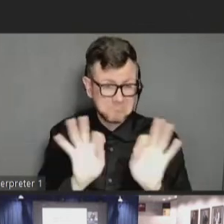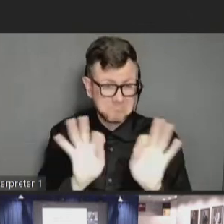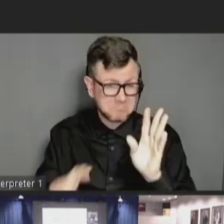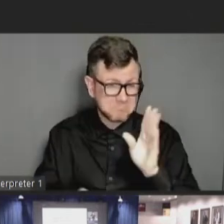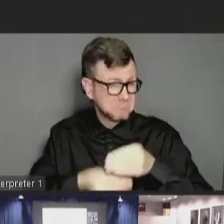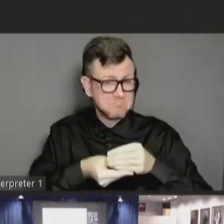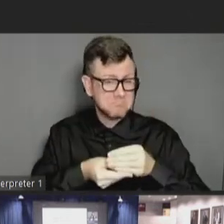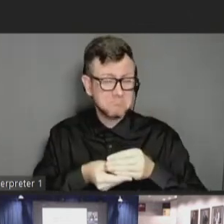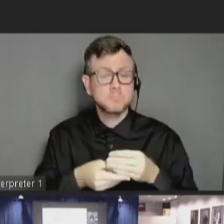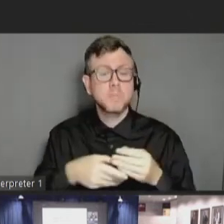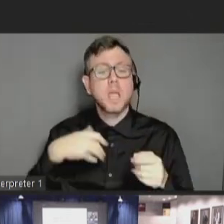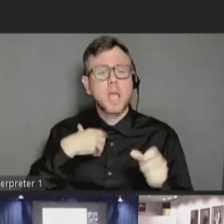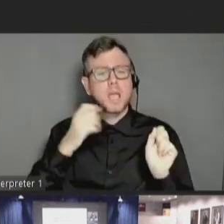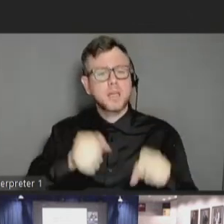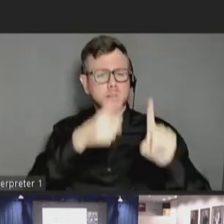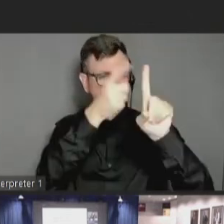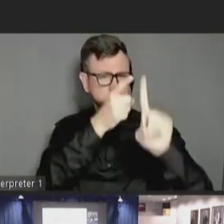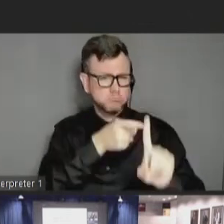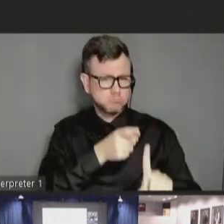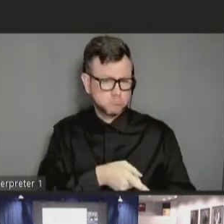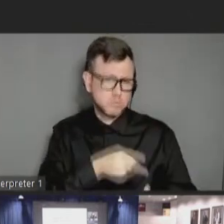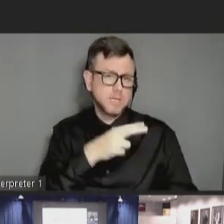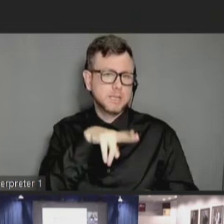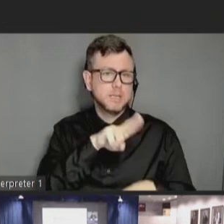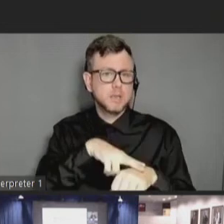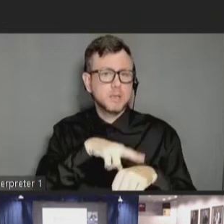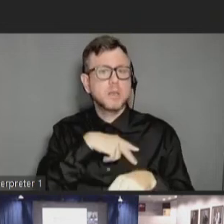Although, I can highlight for the National Vaccine Injury Compensation Program,